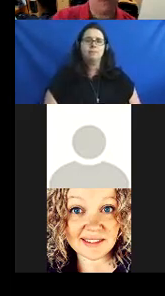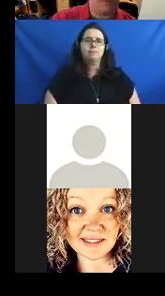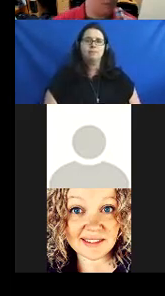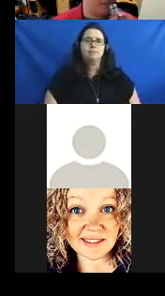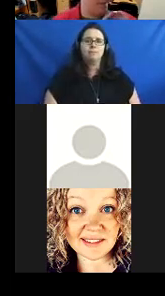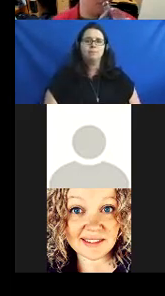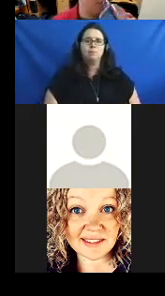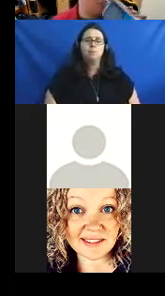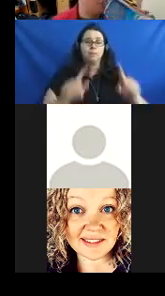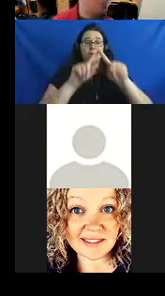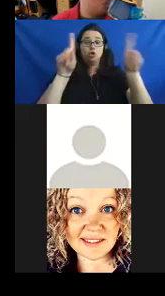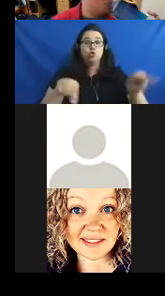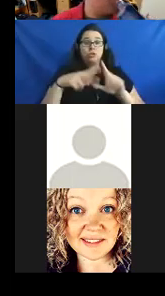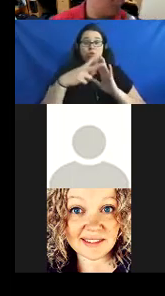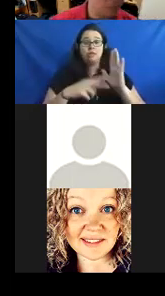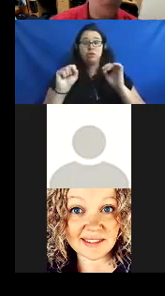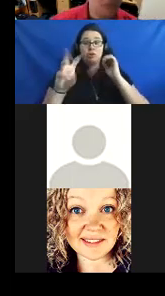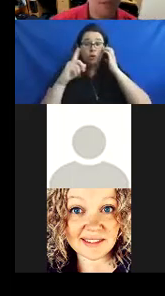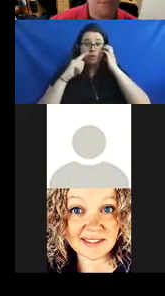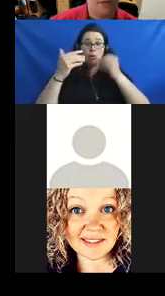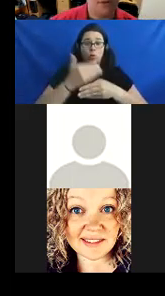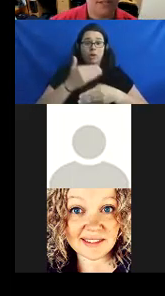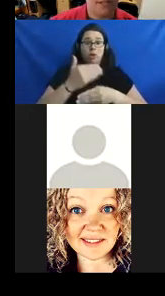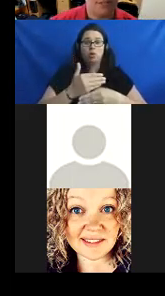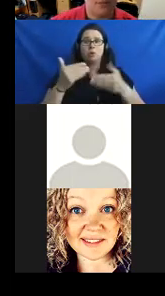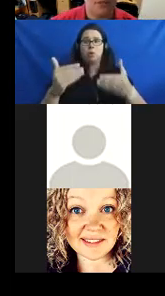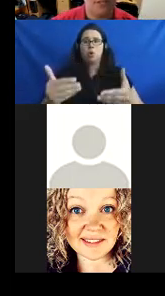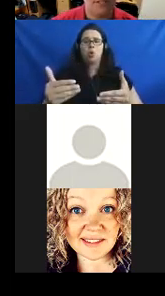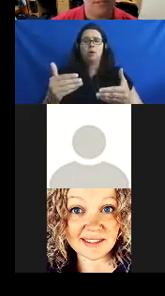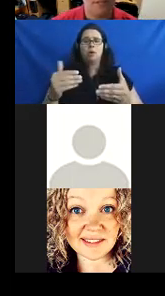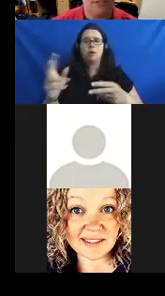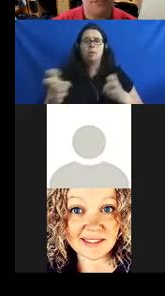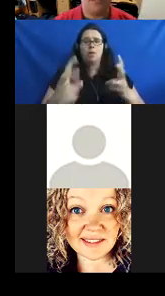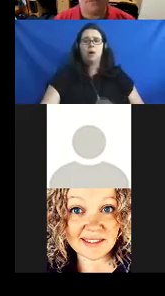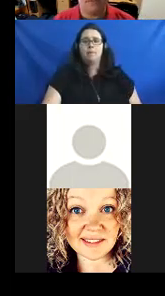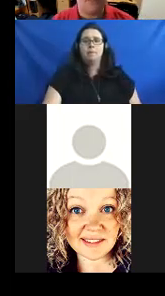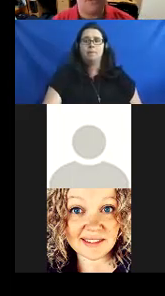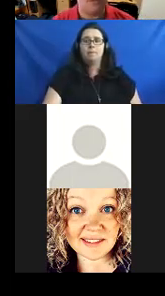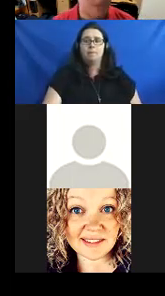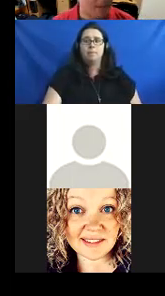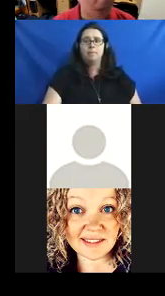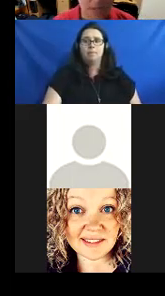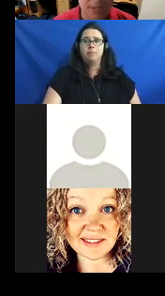SCREEN READING SOFTWARE FOR WINDOWS. I WILL GO AHEAD AND JUST PULL ALL THESE PUP. THERE ARE A NUMBER OF OPTIONS.